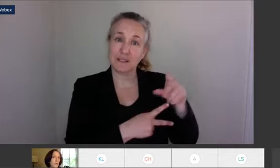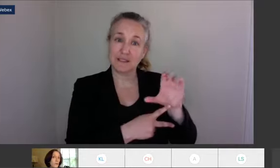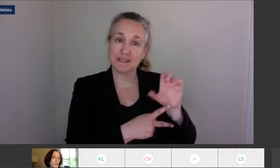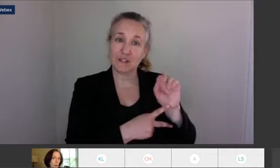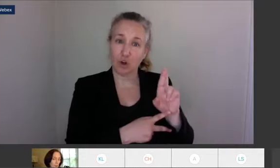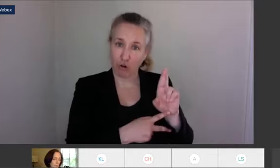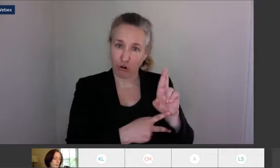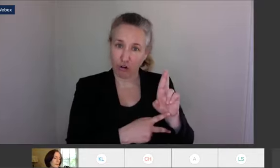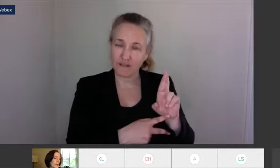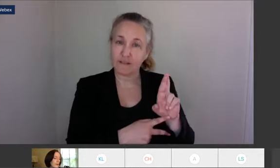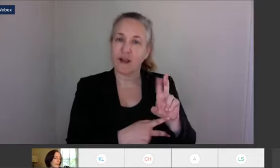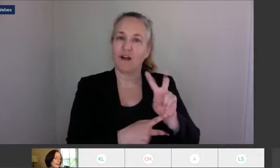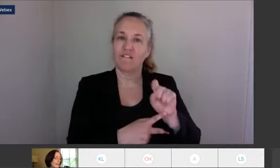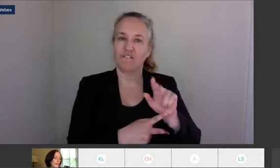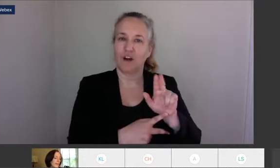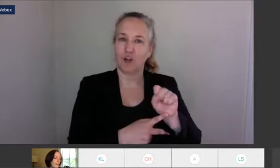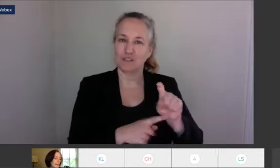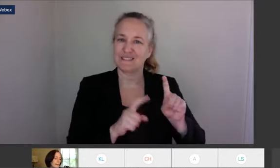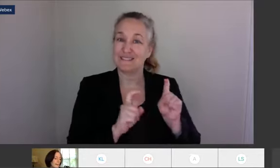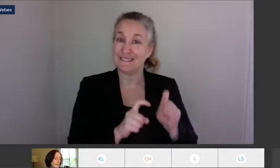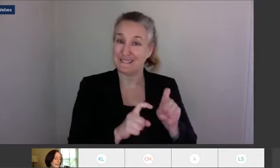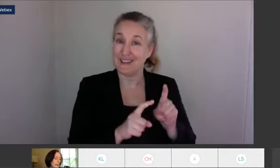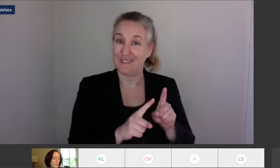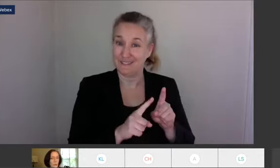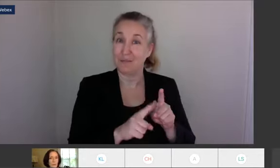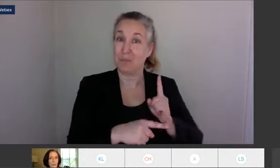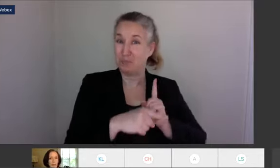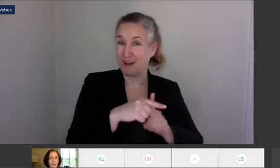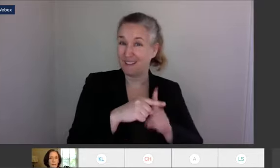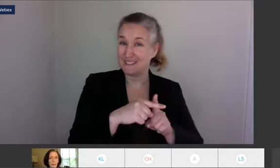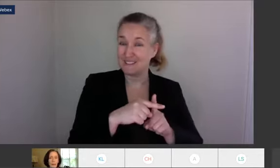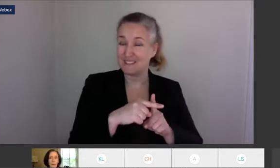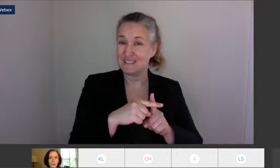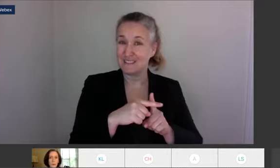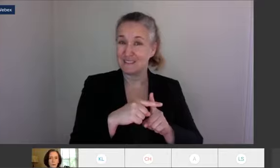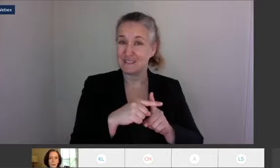for the virus is less than 10 percent in the past 14